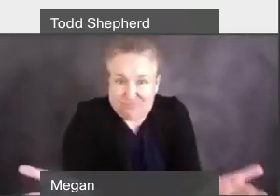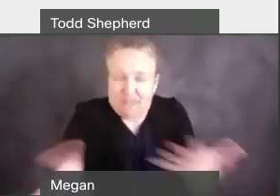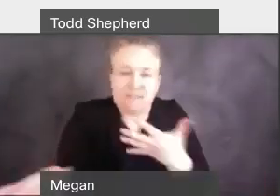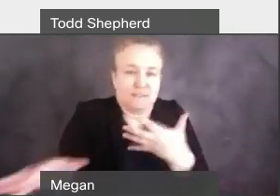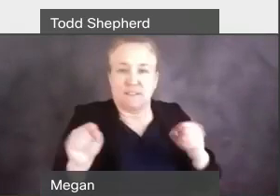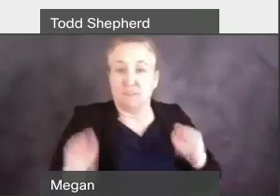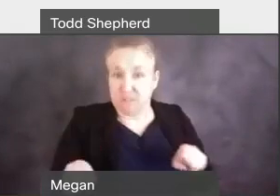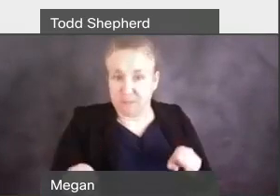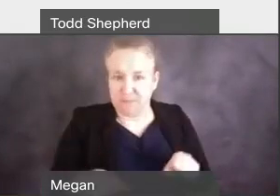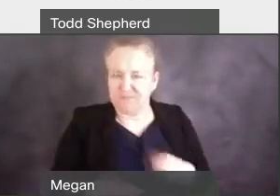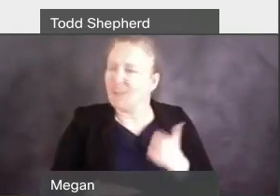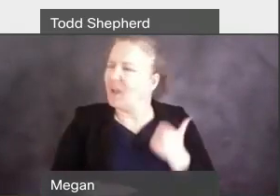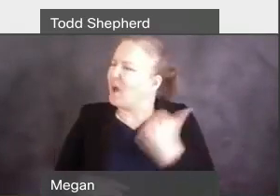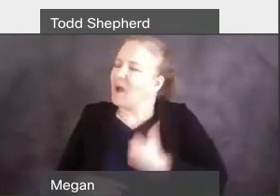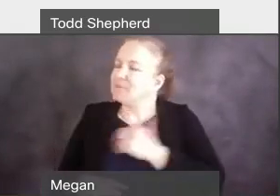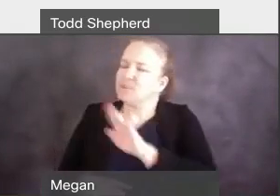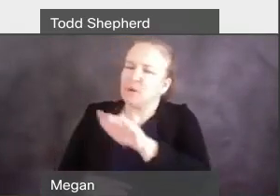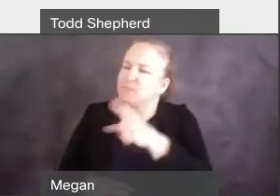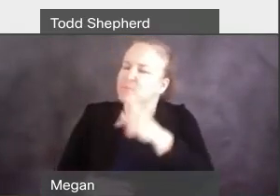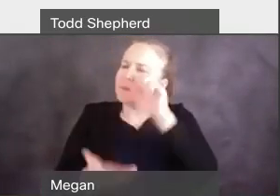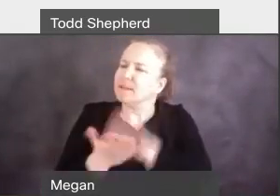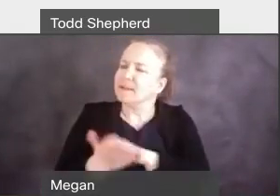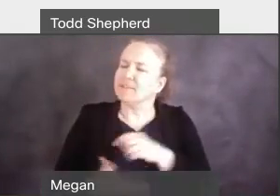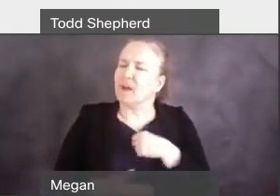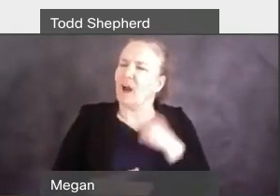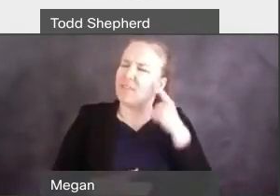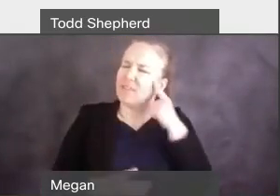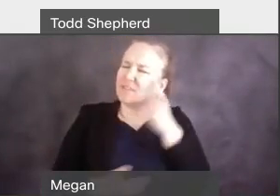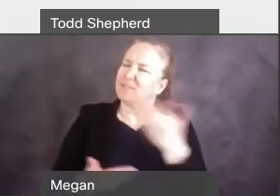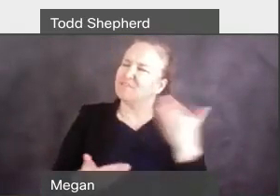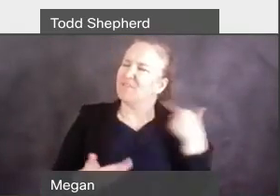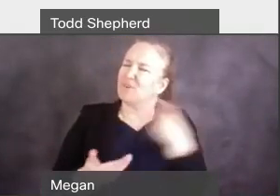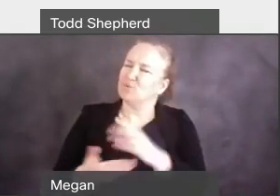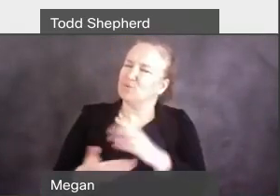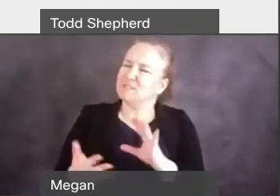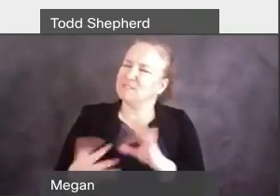[Reporter] I'm sorry but don't you believe that, I think you may have said in the past, that these